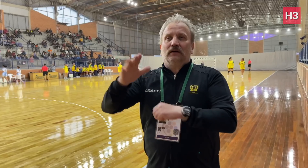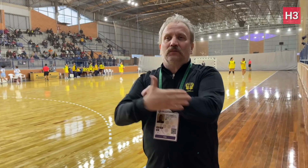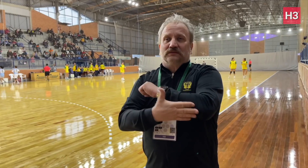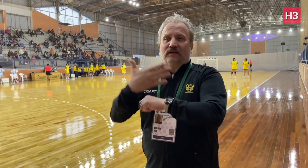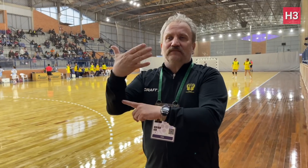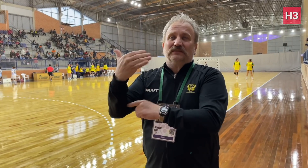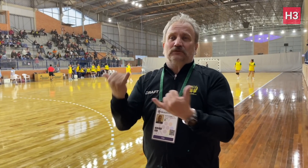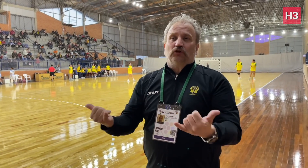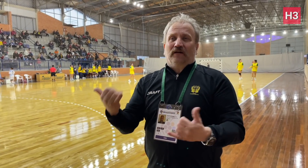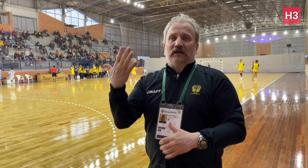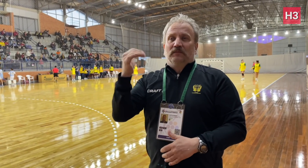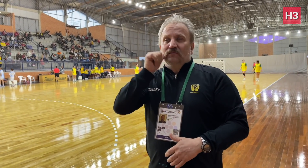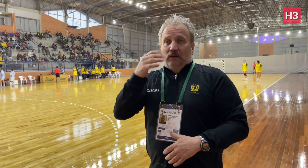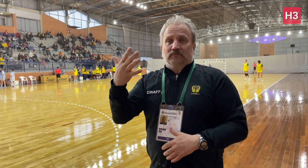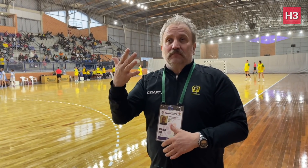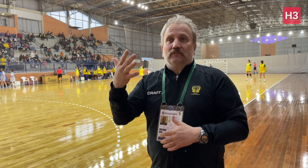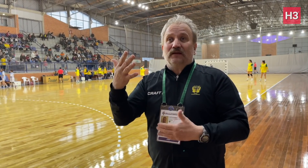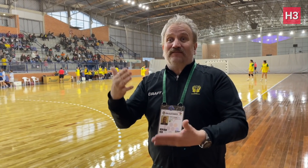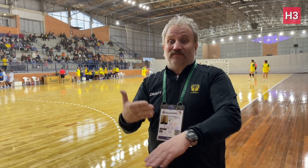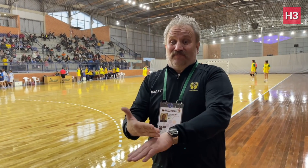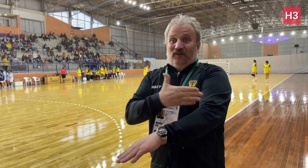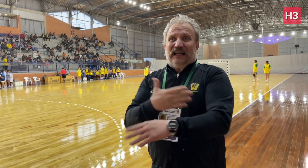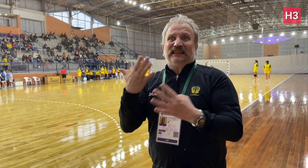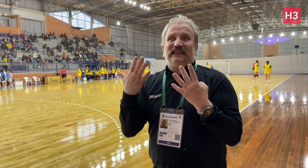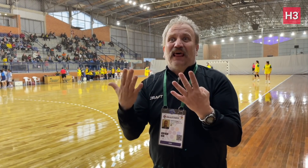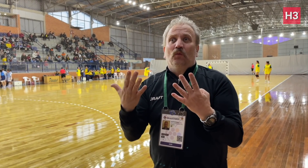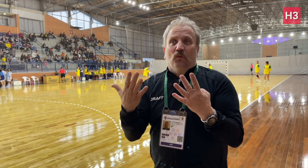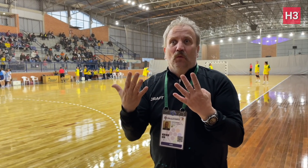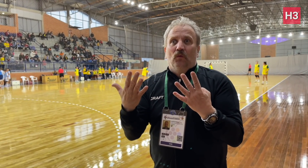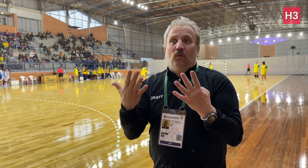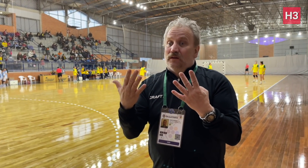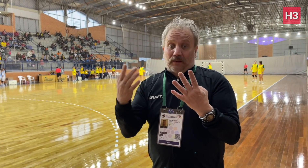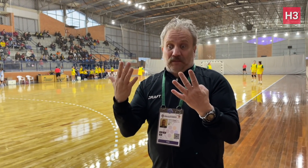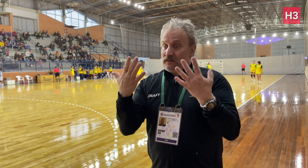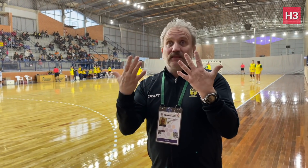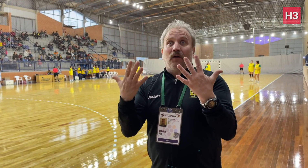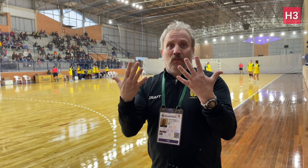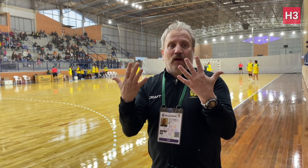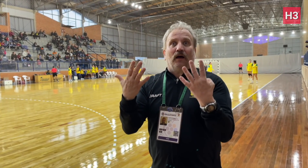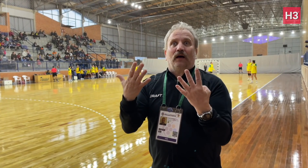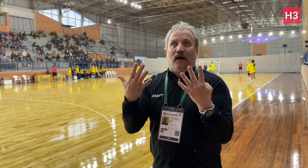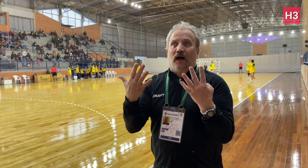We have five countries now, it used to be 10, then nine, then five now.